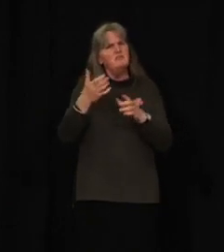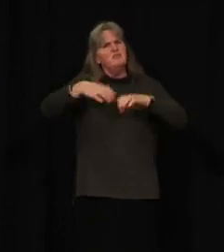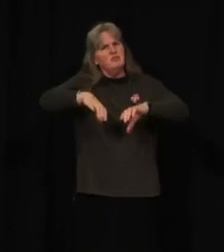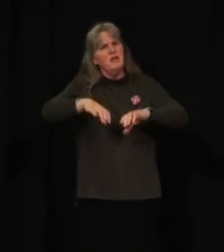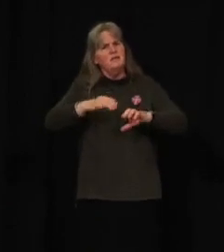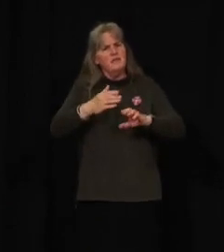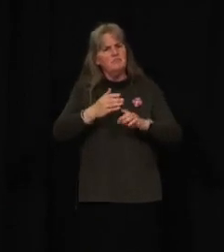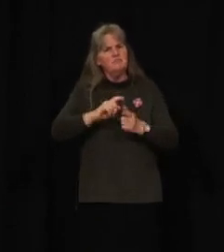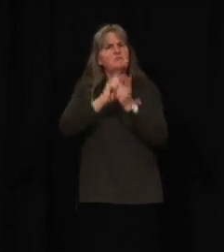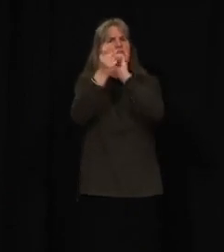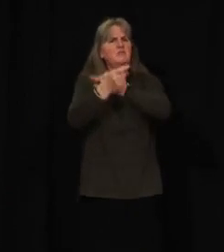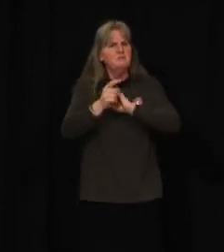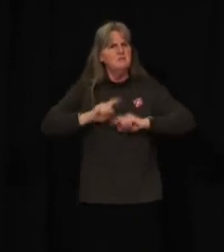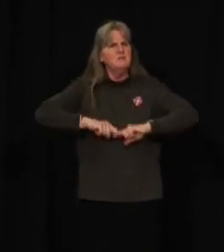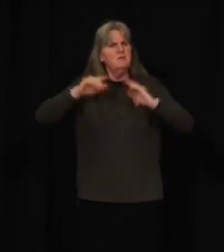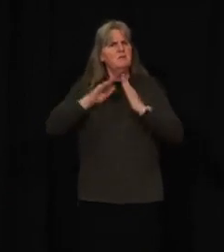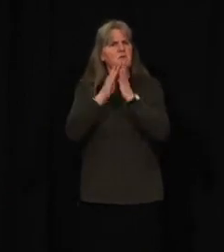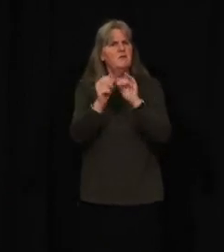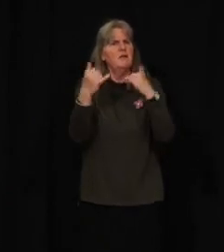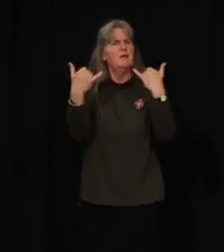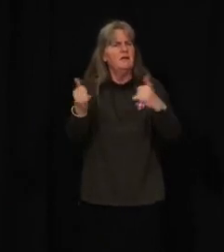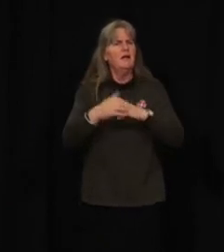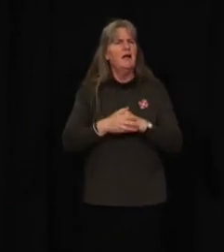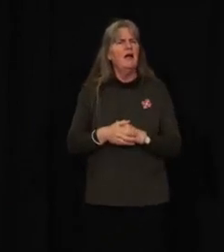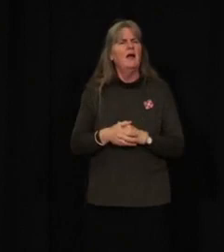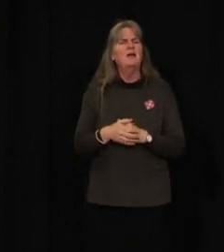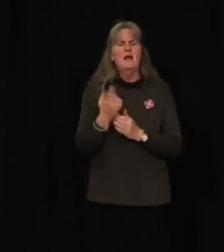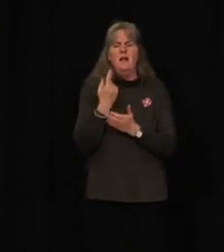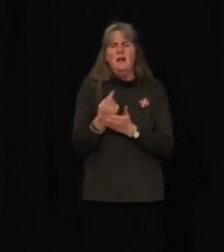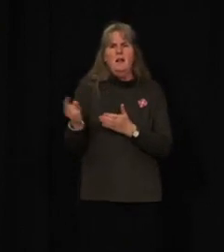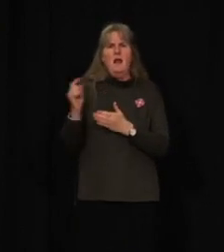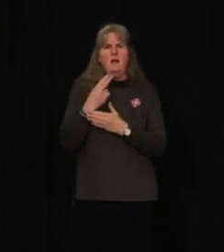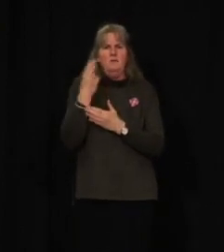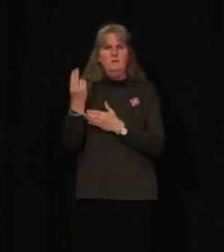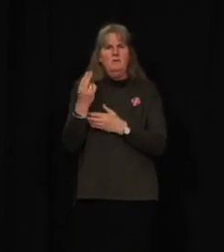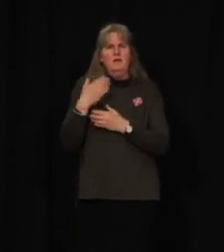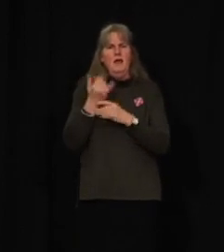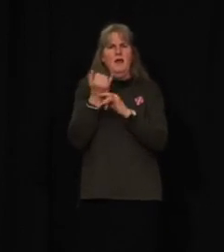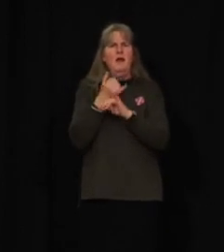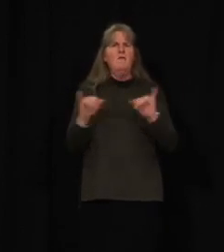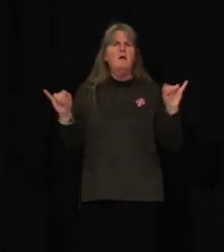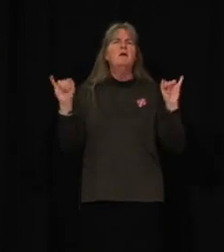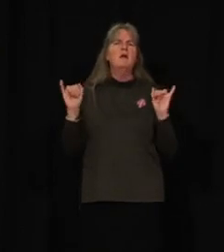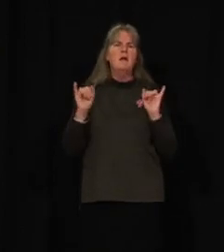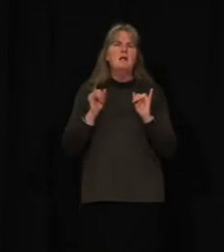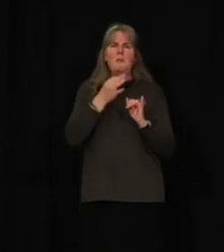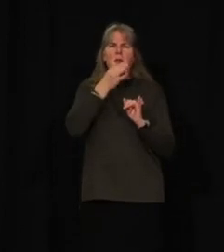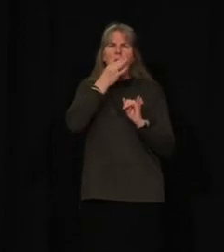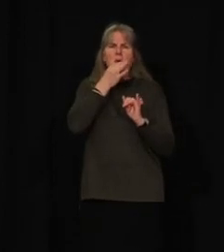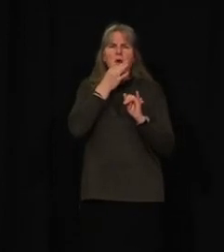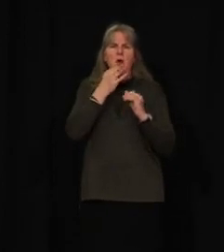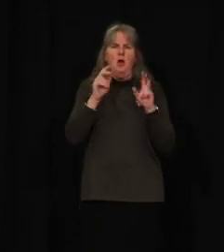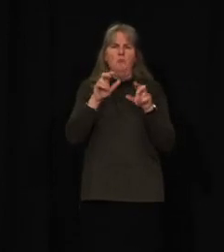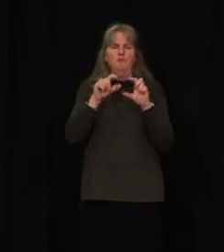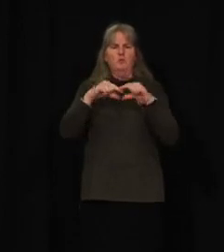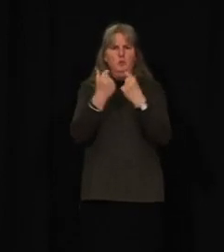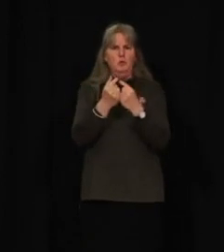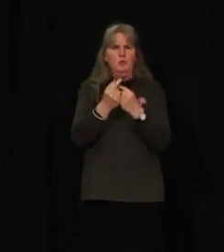Last Thursday, the Yukon's independent expert panel released the final report of the comprehensive review of Yukon's